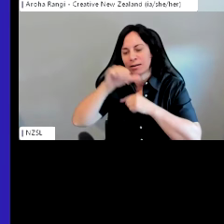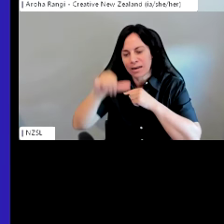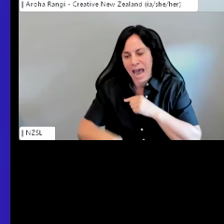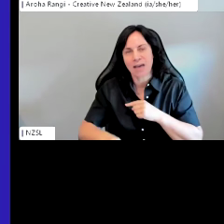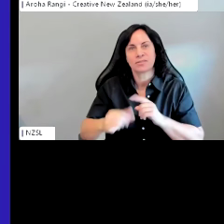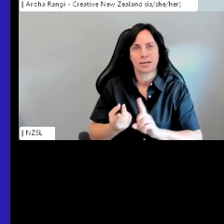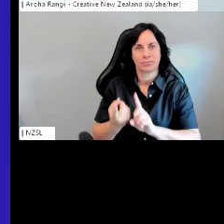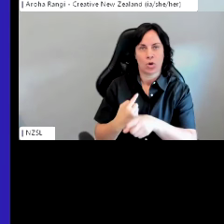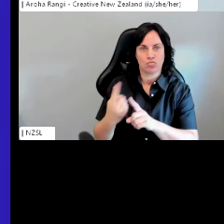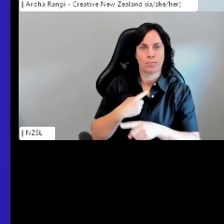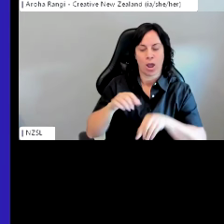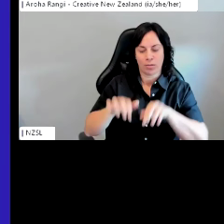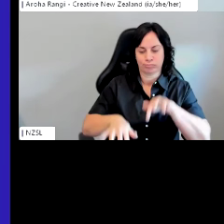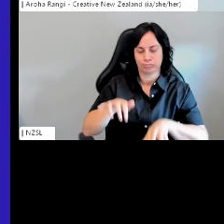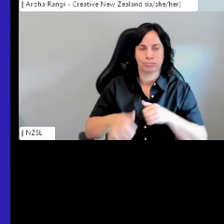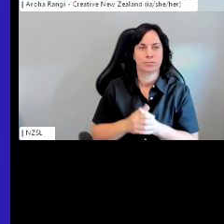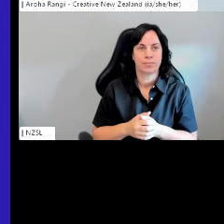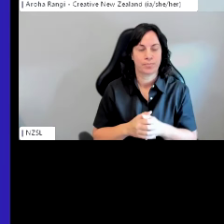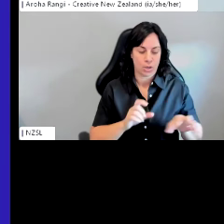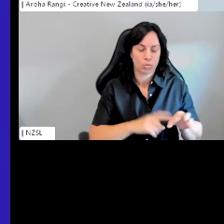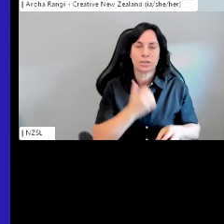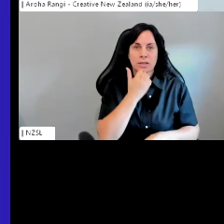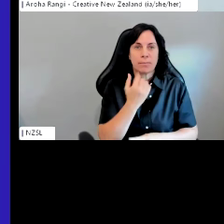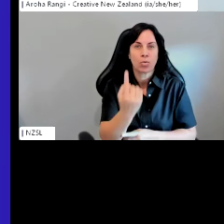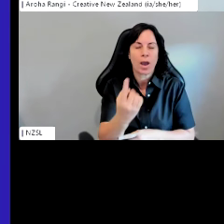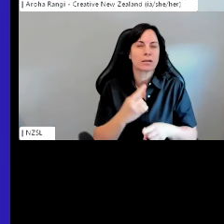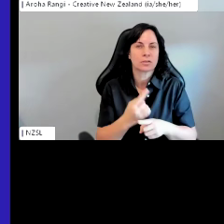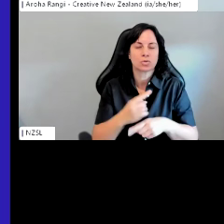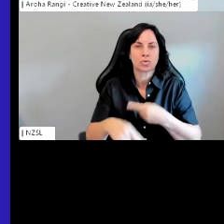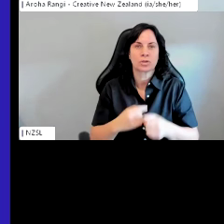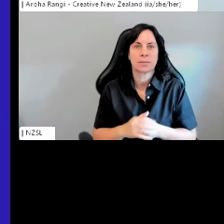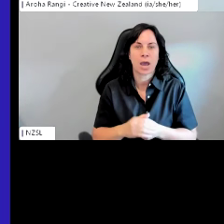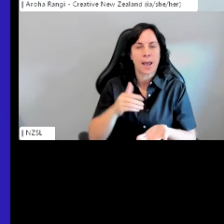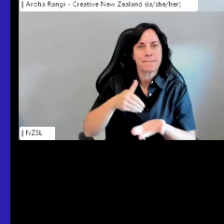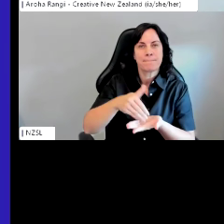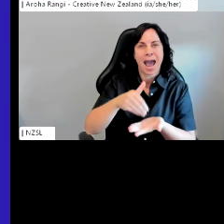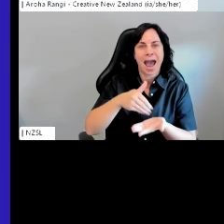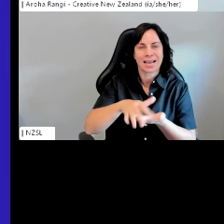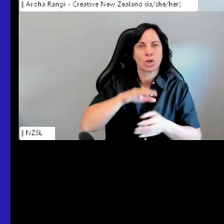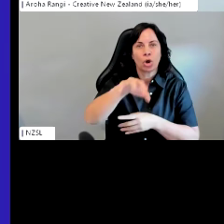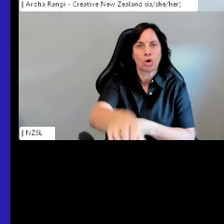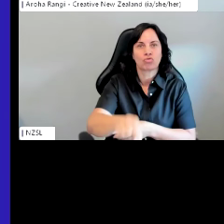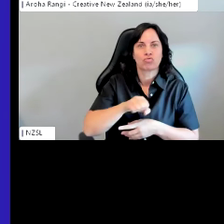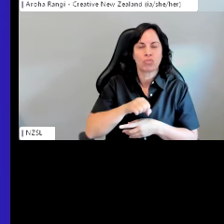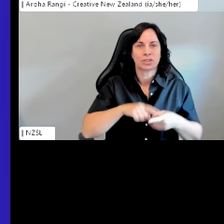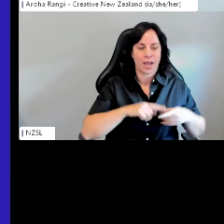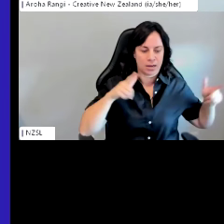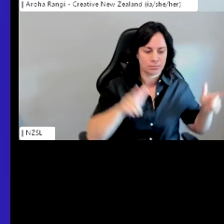that's come through Andrew is in regards to market reach and the drop in social media. How do large